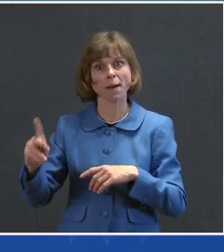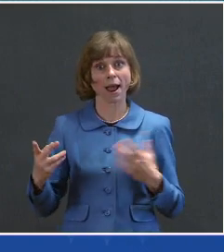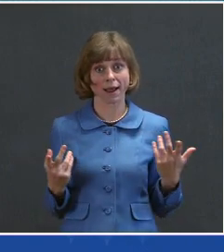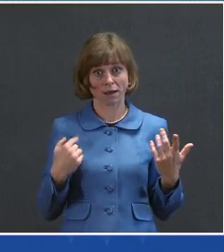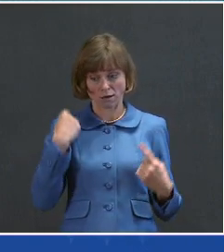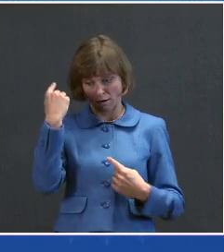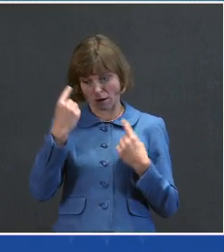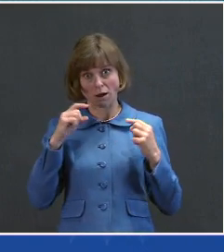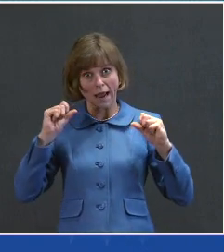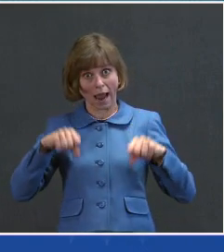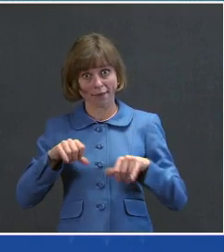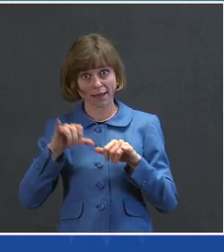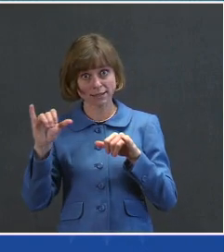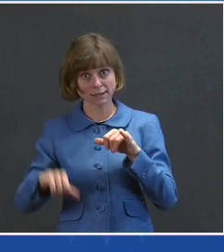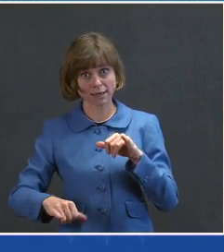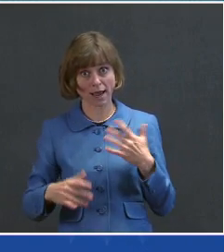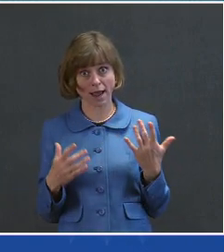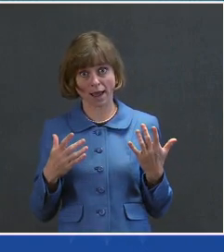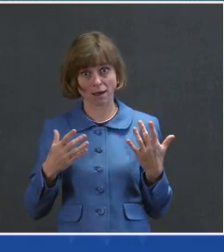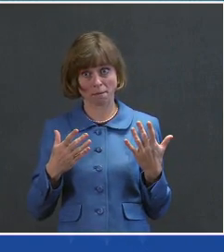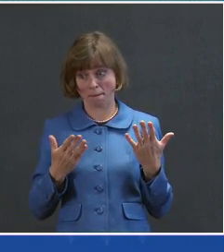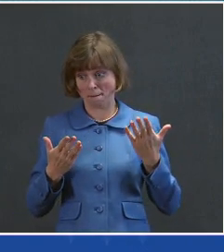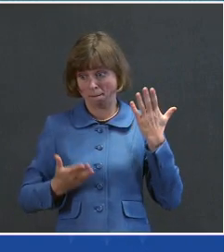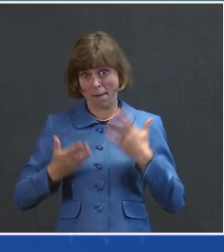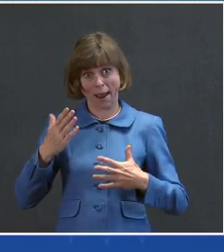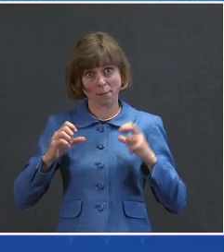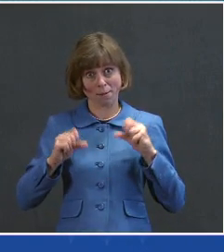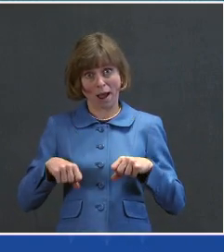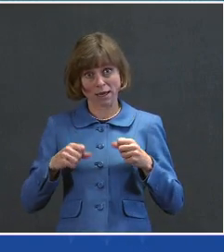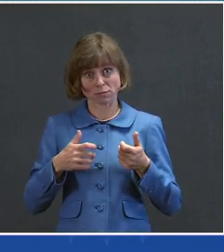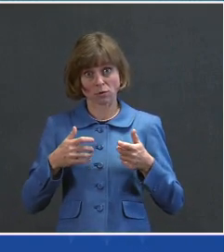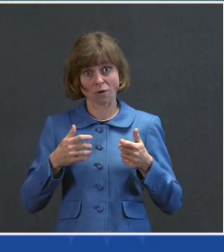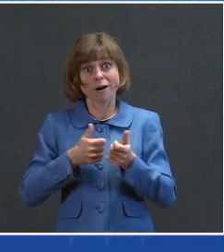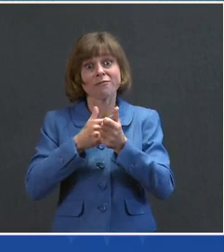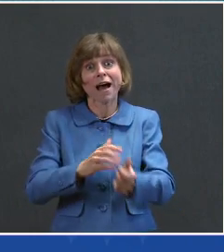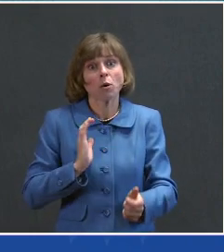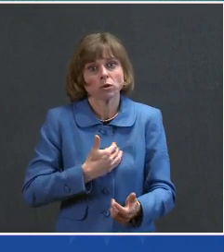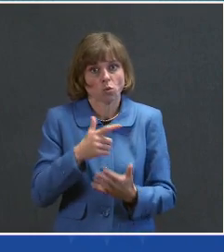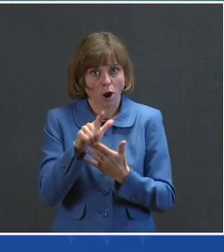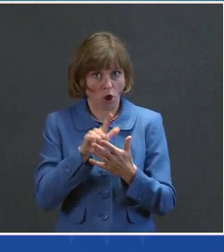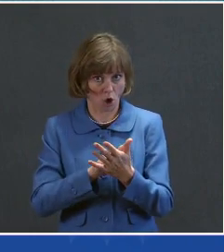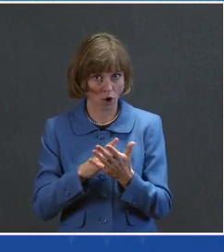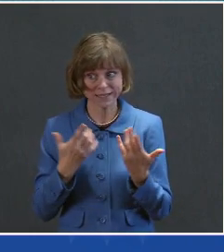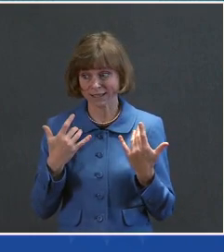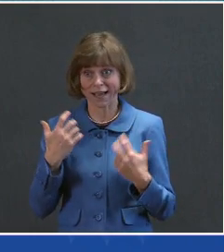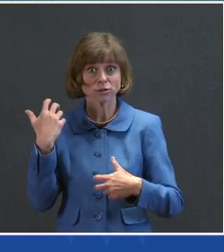through what is possible through our laws. It is still a difficult time. It's a difficult journey.